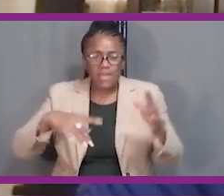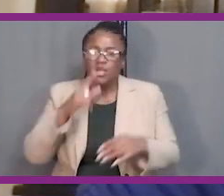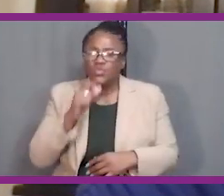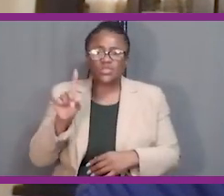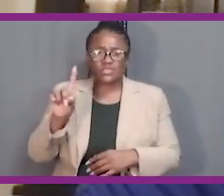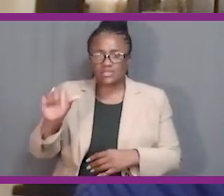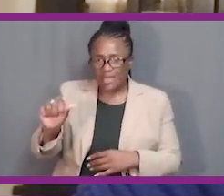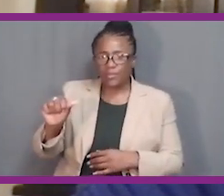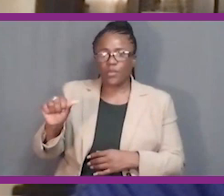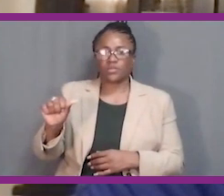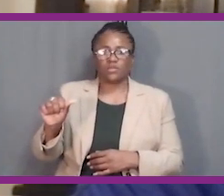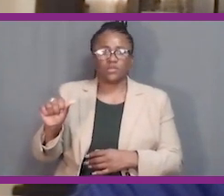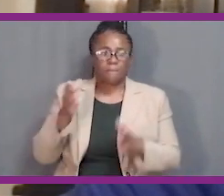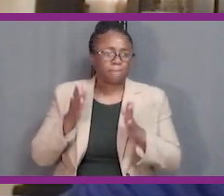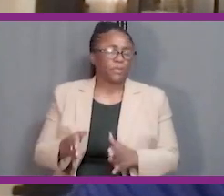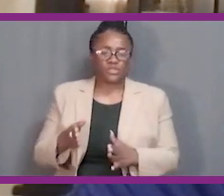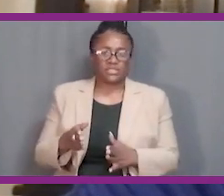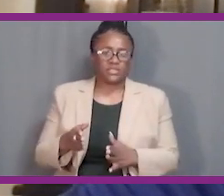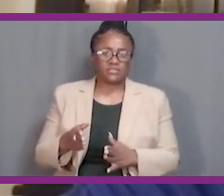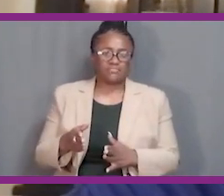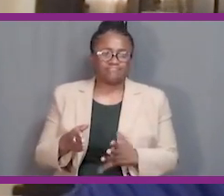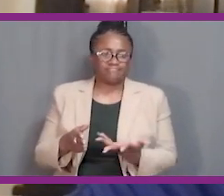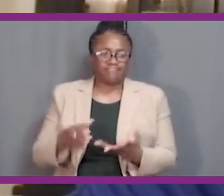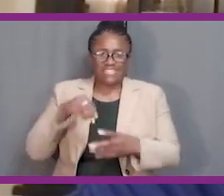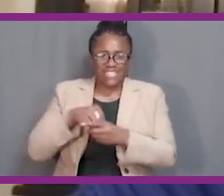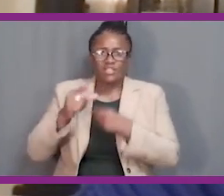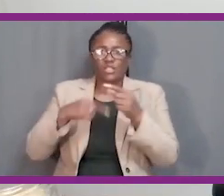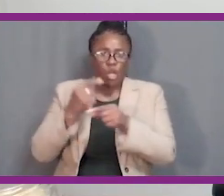is extremely harmful. Mia Mingus: